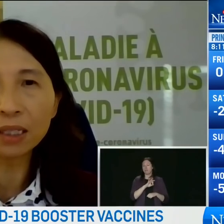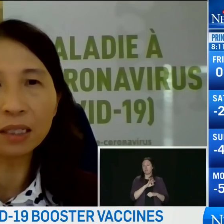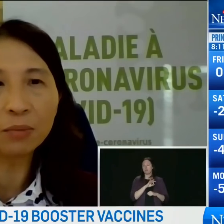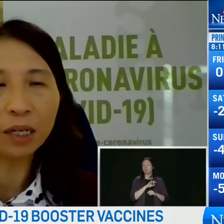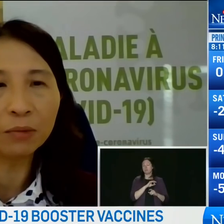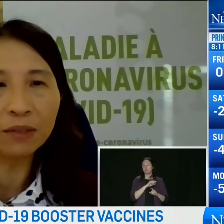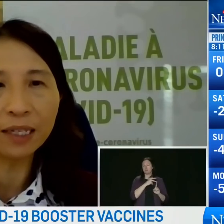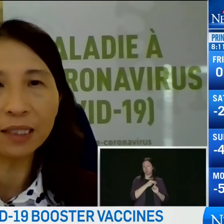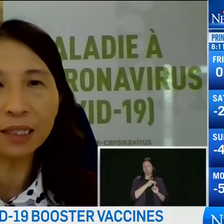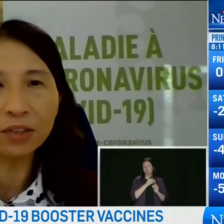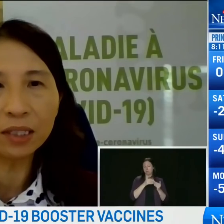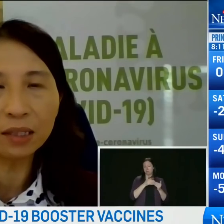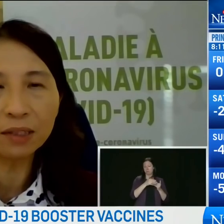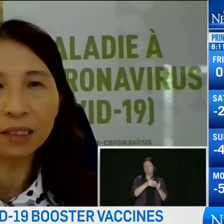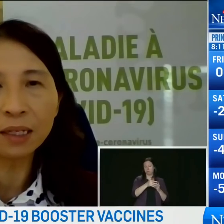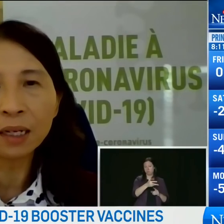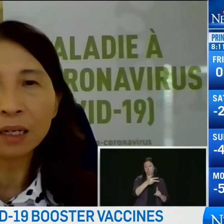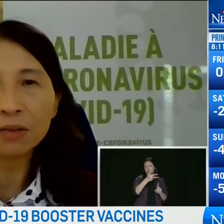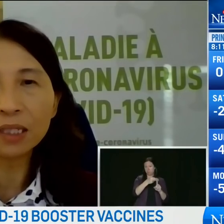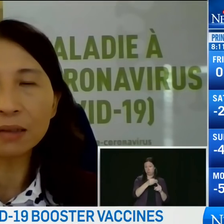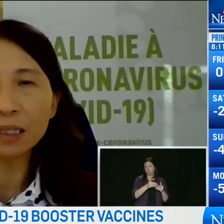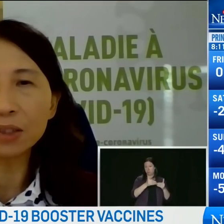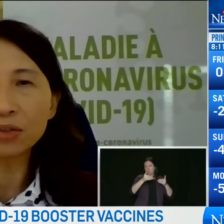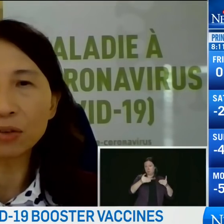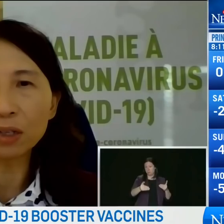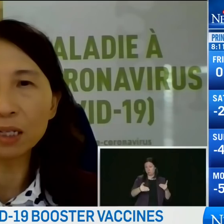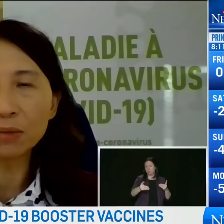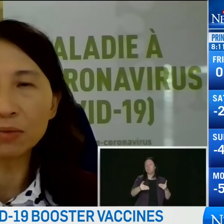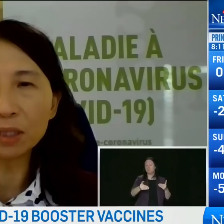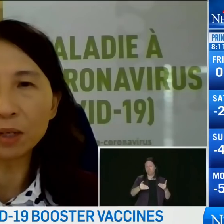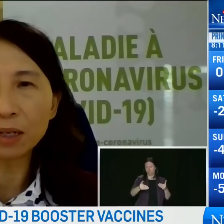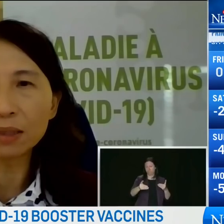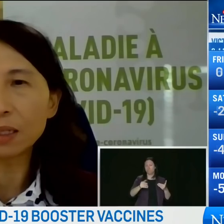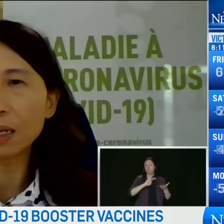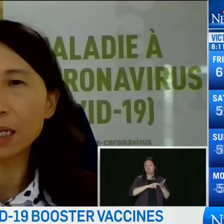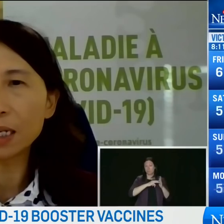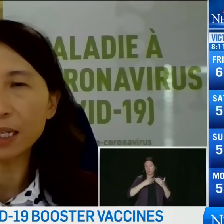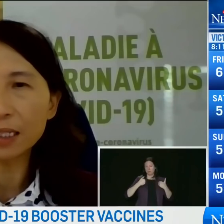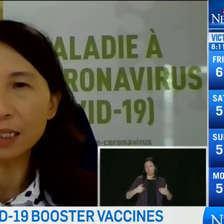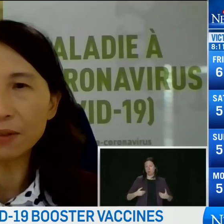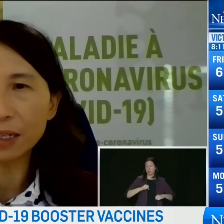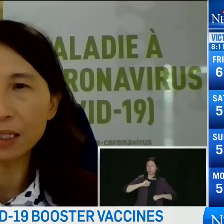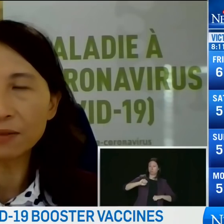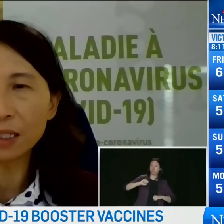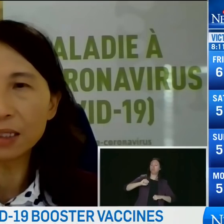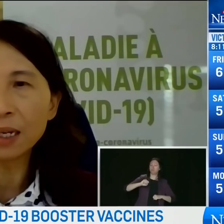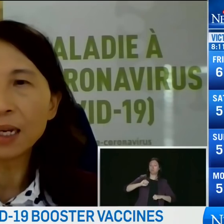VACCINE. THESE DATA ALSO SHOW THAT A LONGER INTERVAL BETWEEN THE